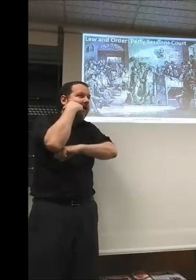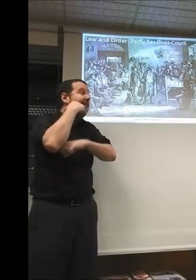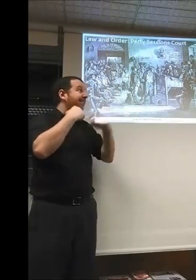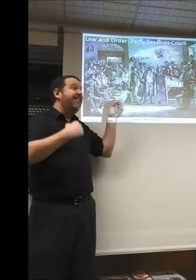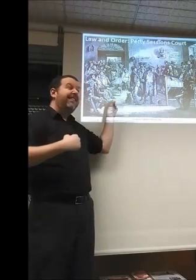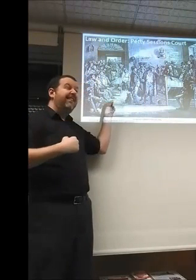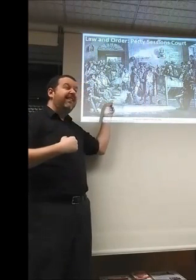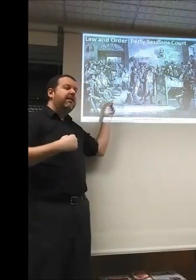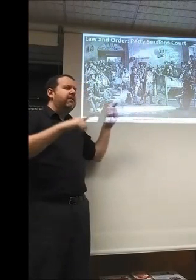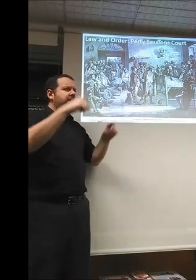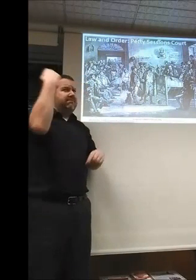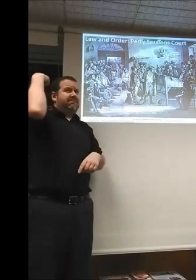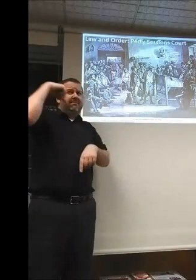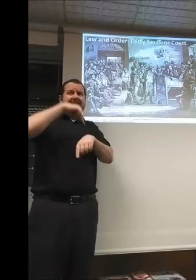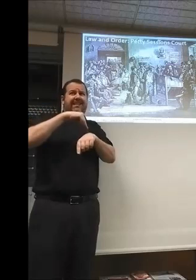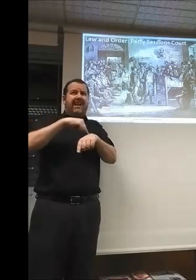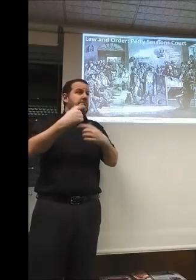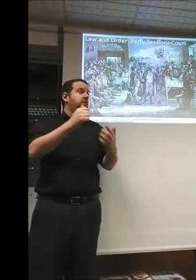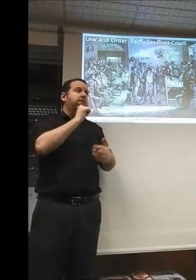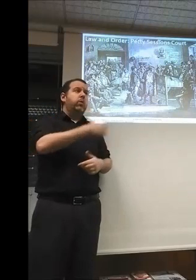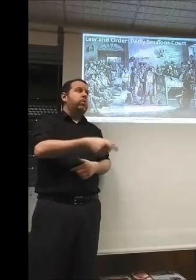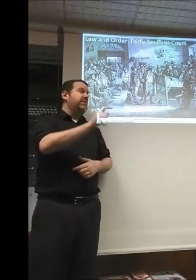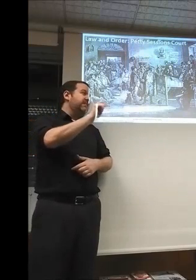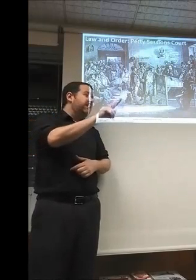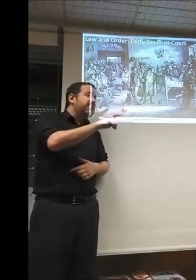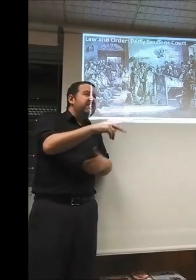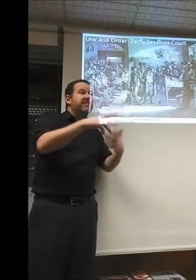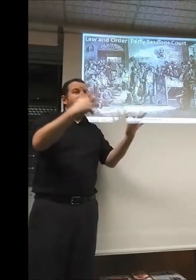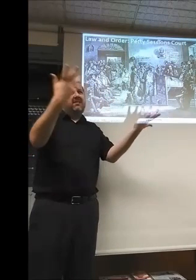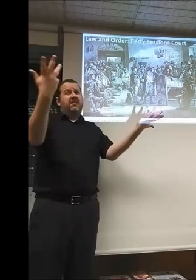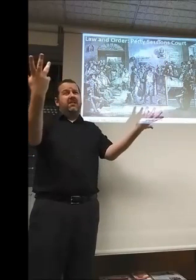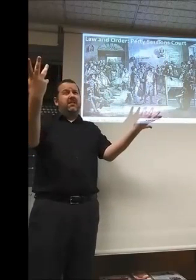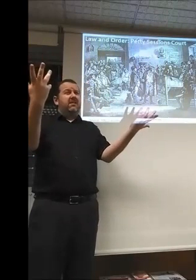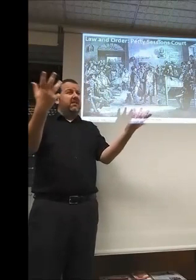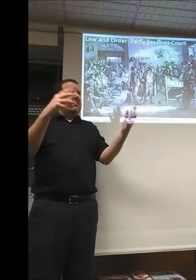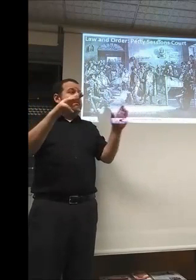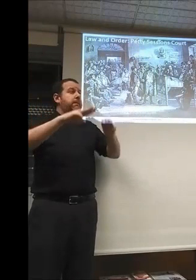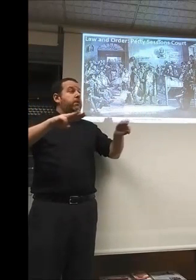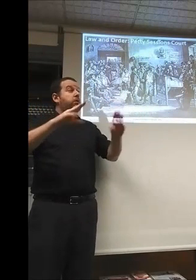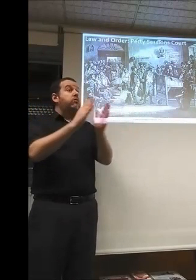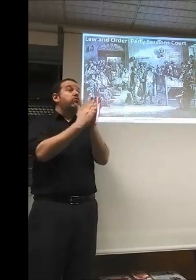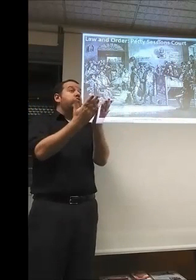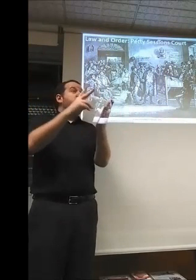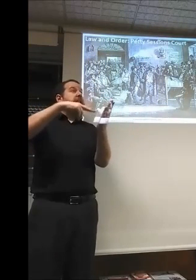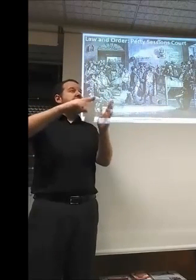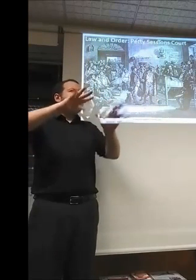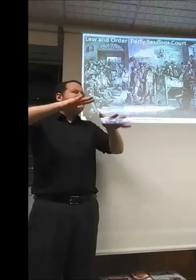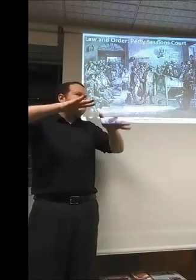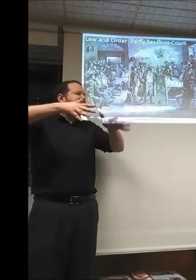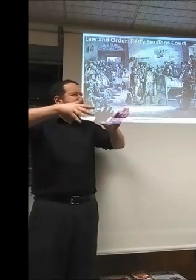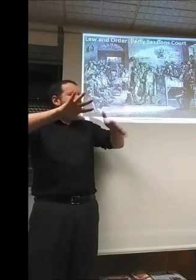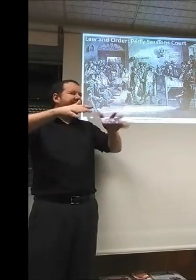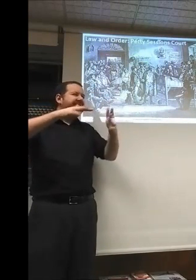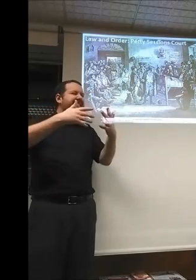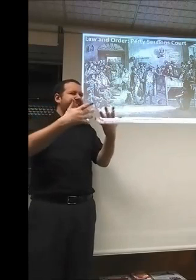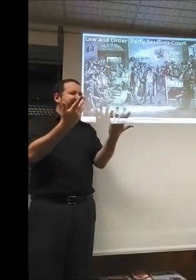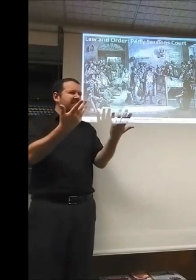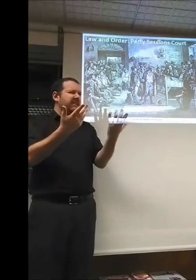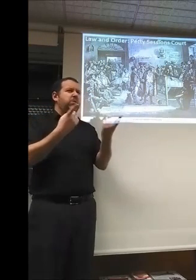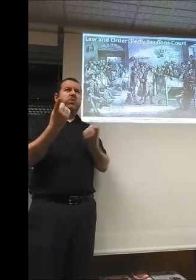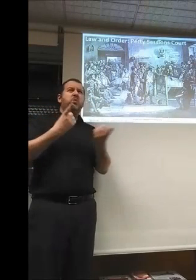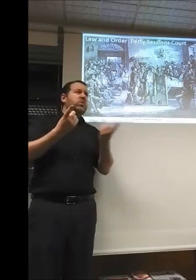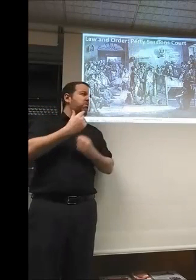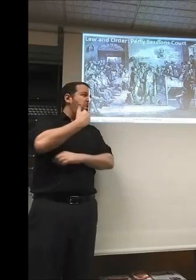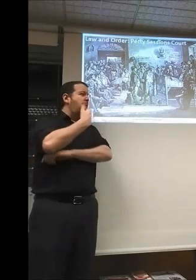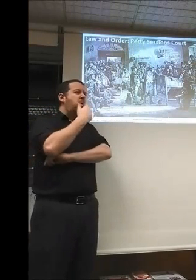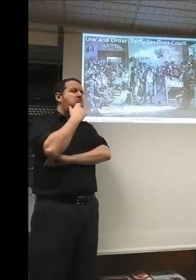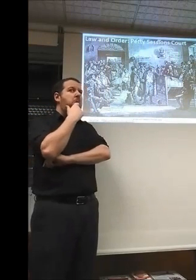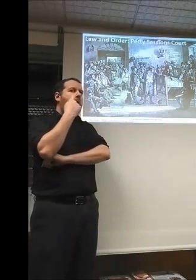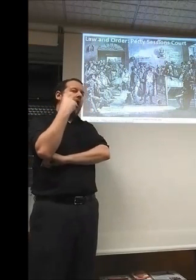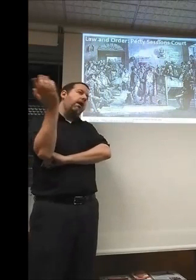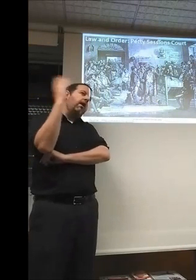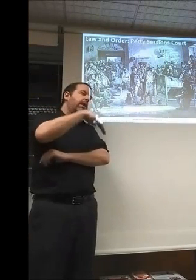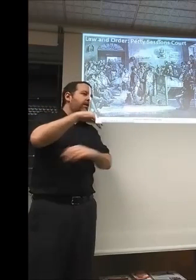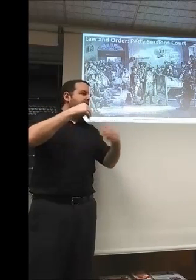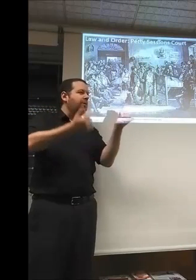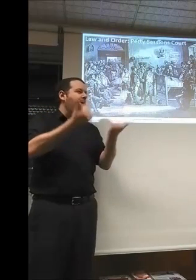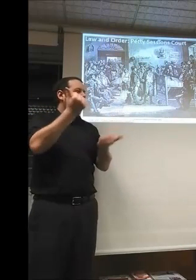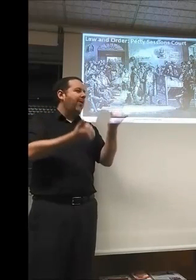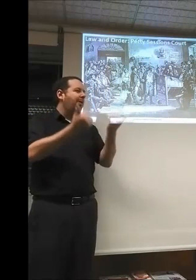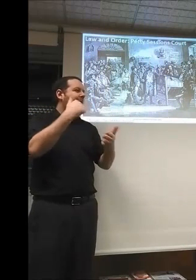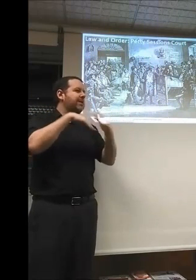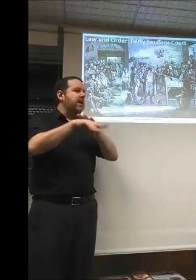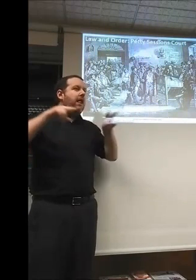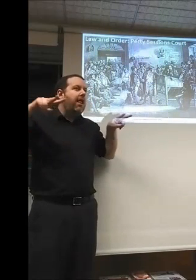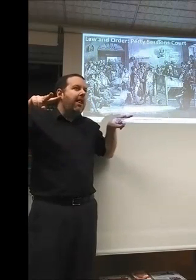the arguments, back then there was no TV there was no.. reading wouldn’t be a major hobby